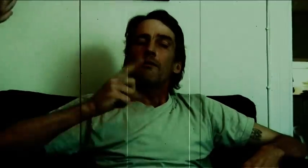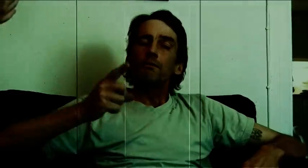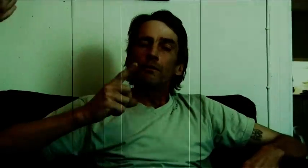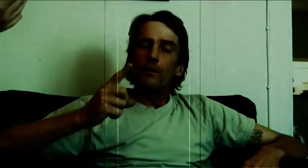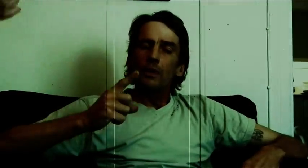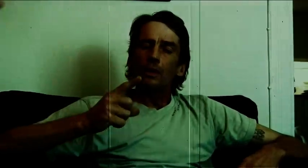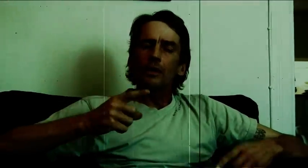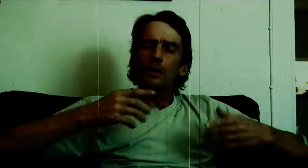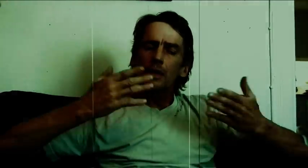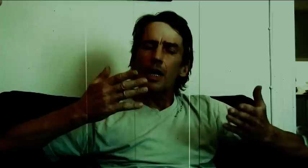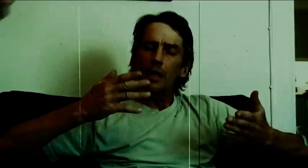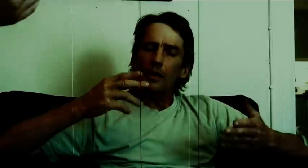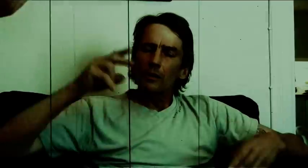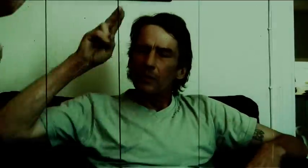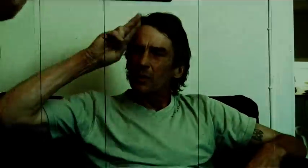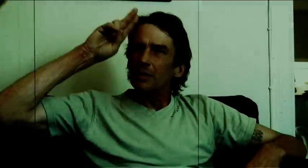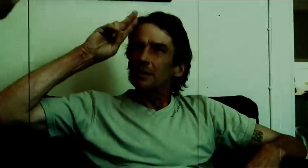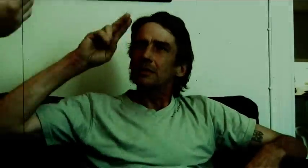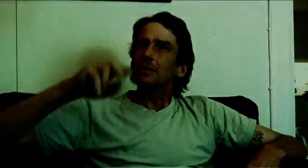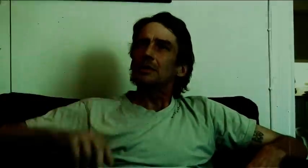Where is the toilet?